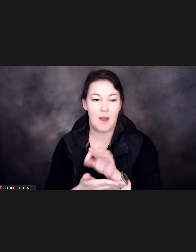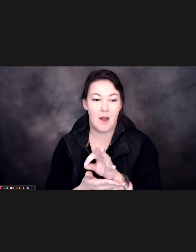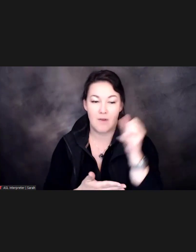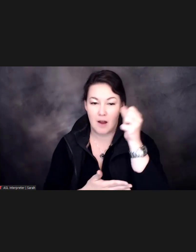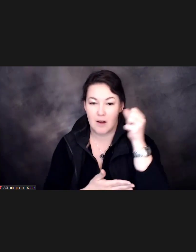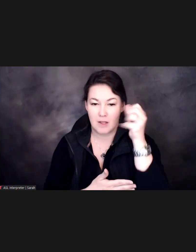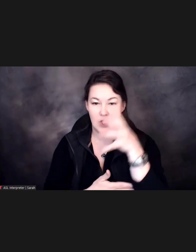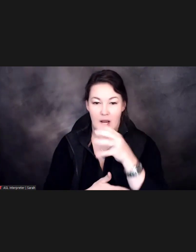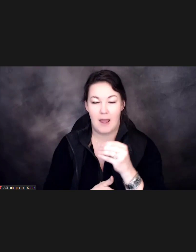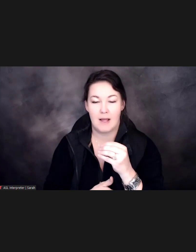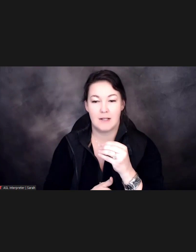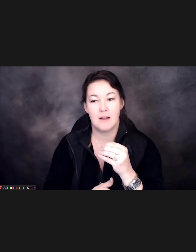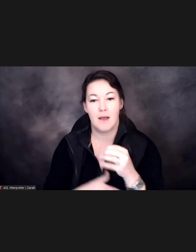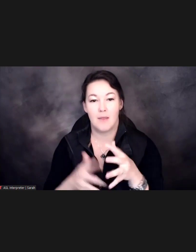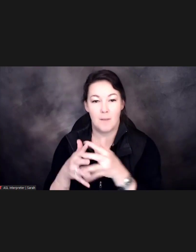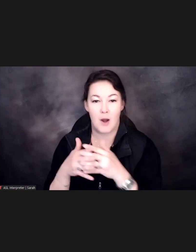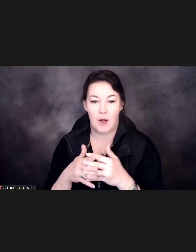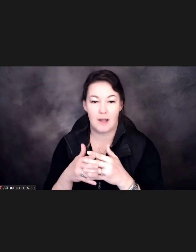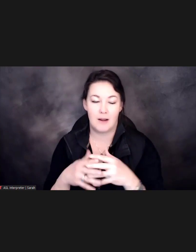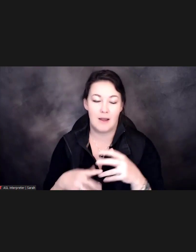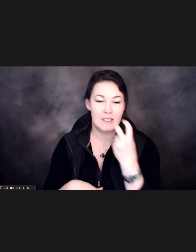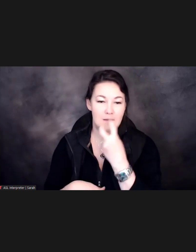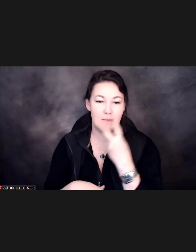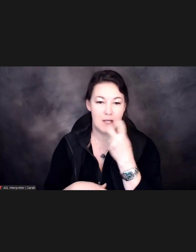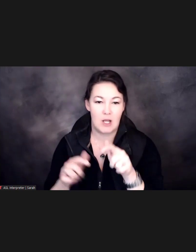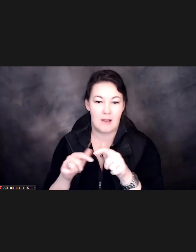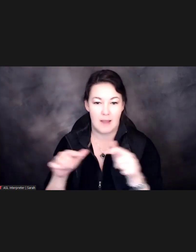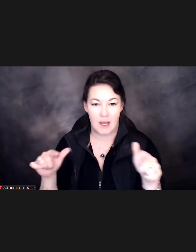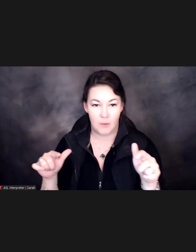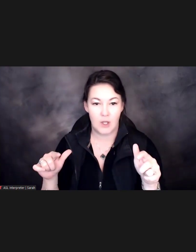of Audiology and the American speech language hearing association,